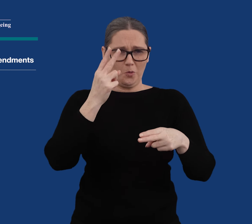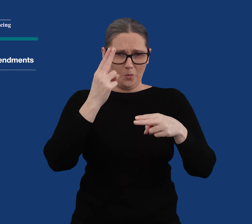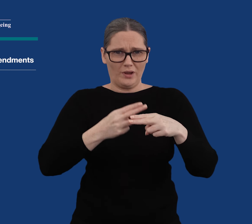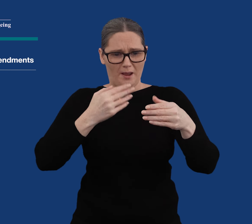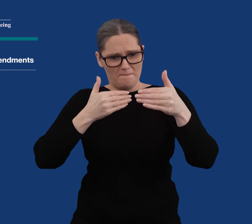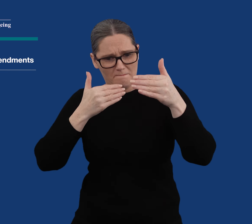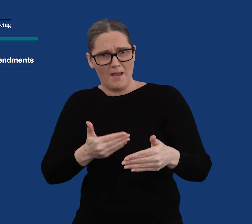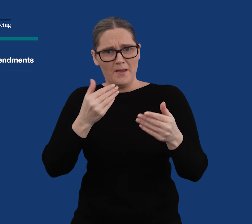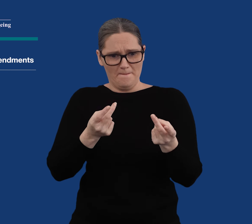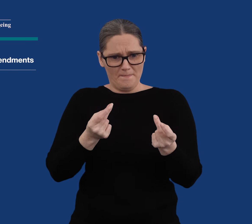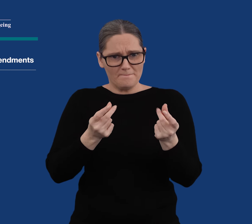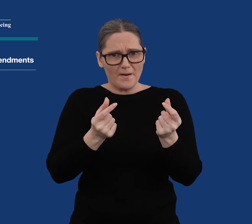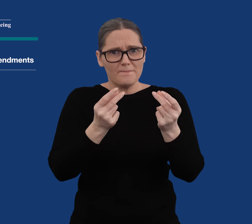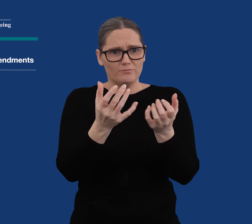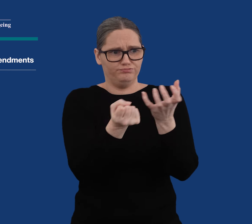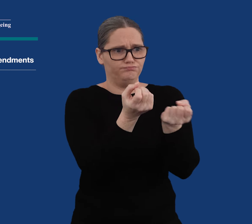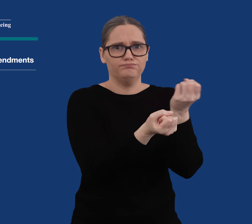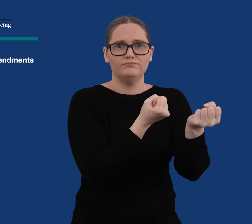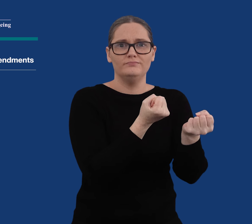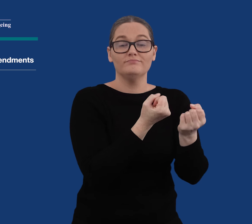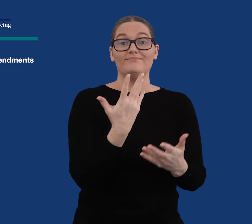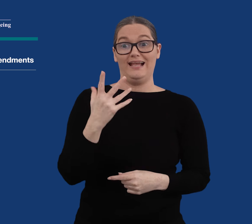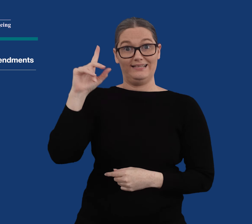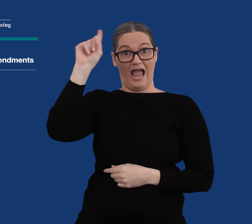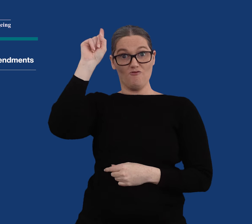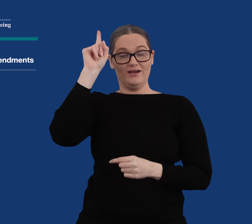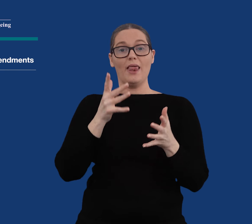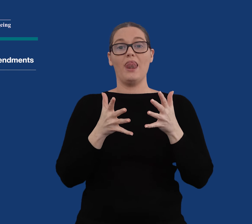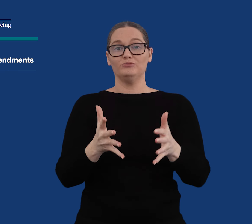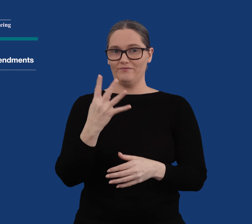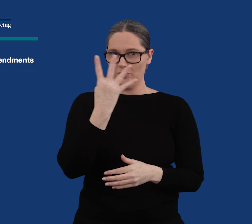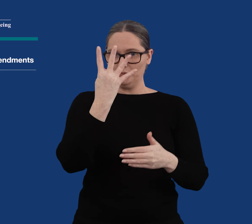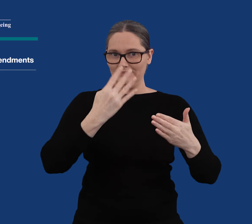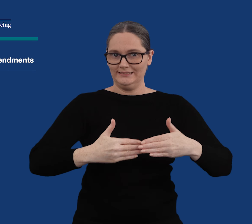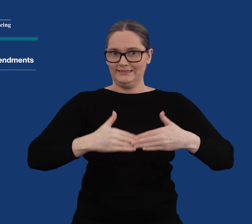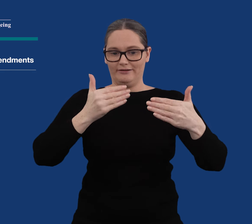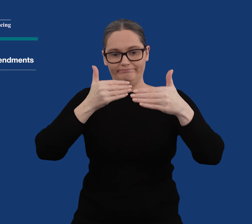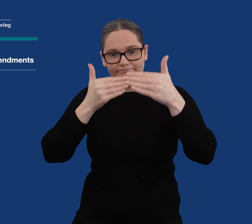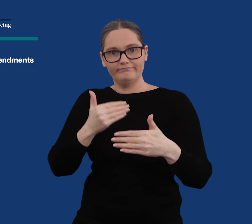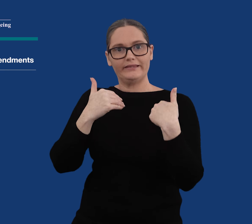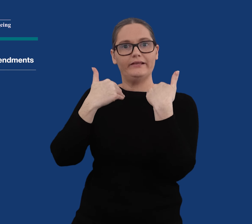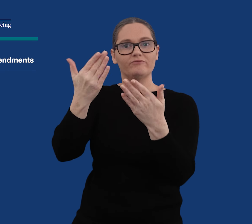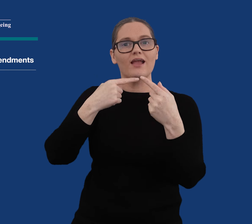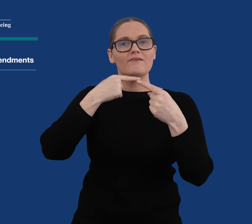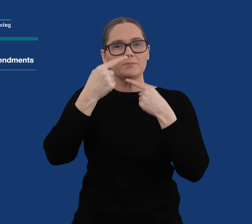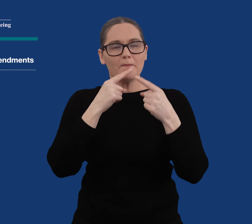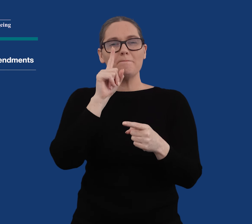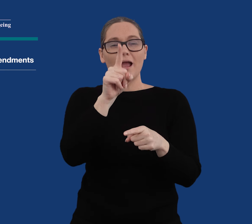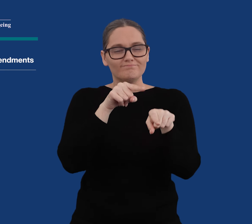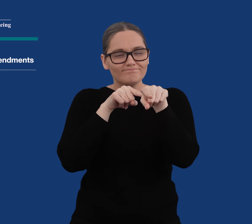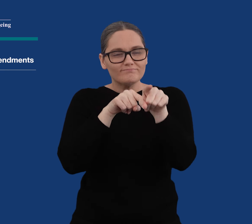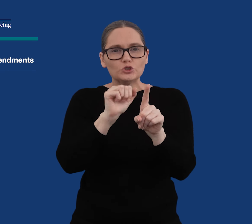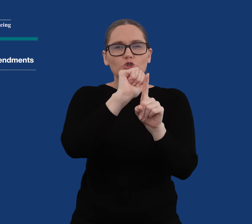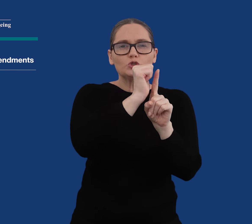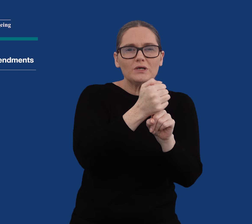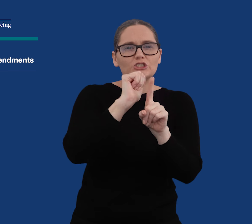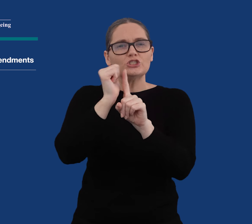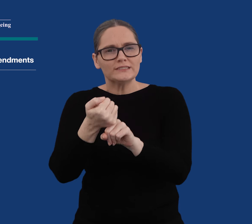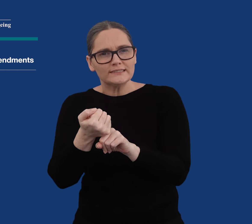in a shorter timeframe than the 14 days the NDIS Act currently allows, in certain circumstances.